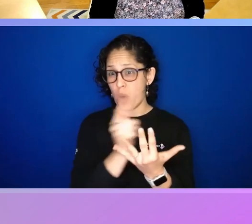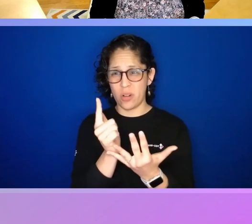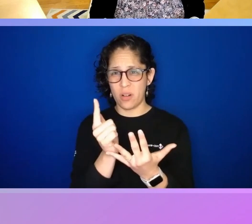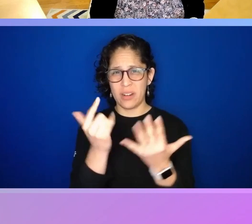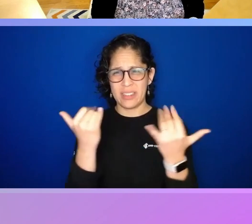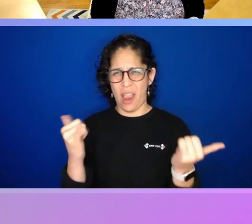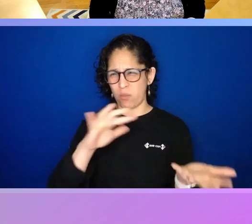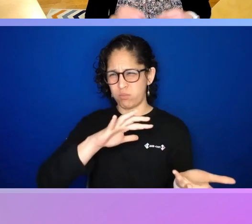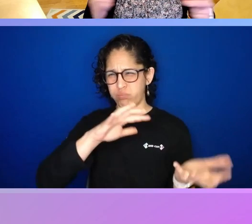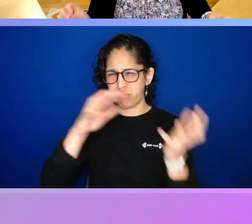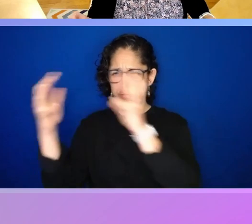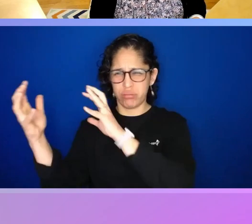those things, but I also see